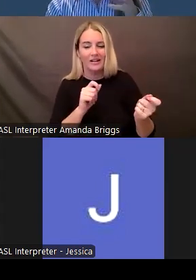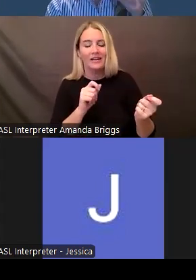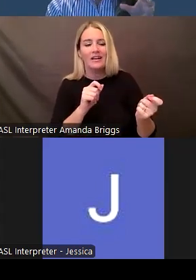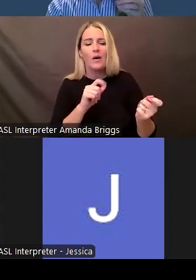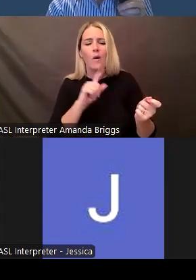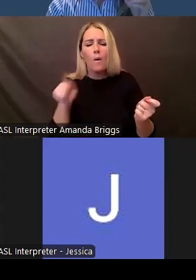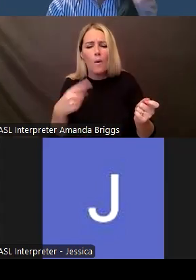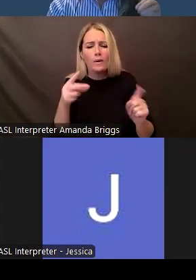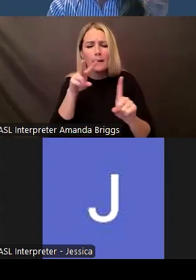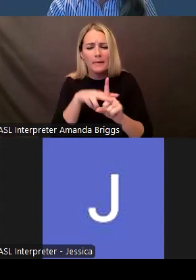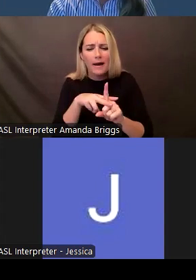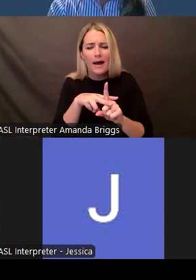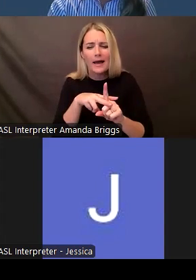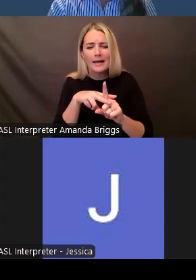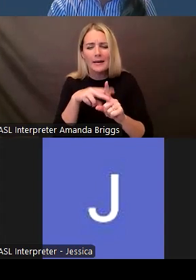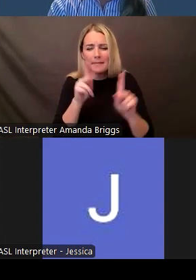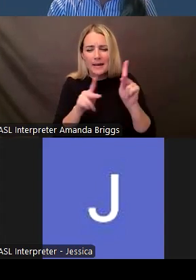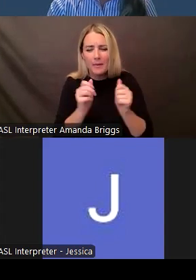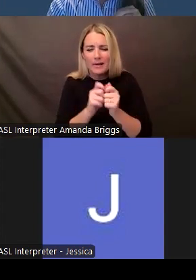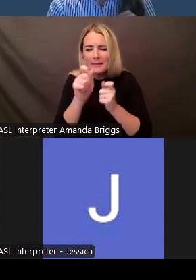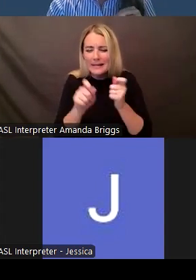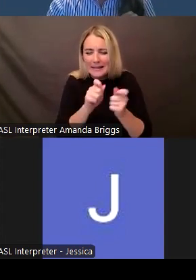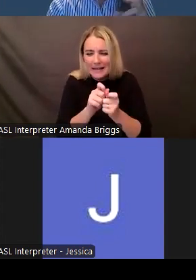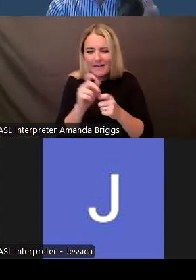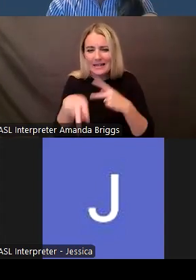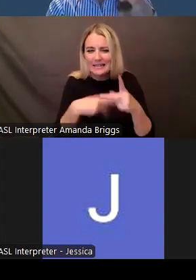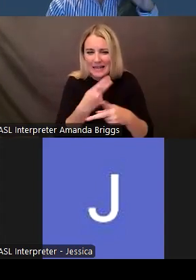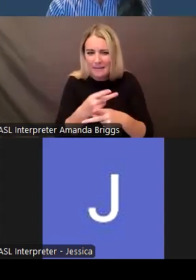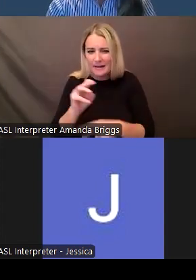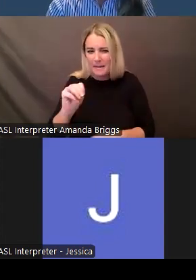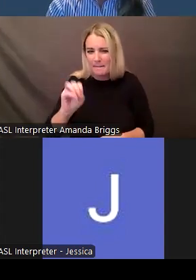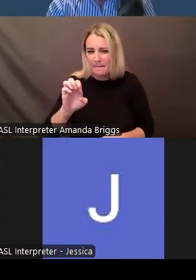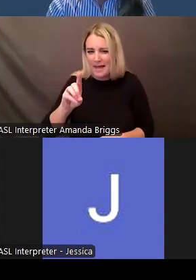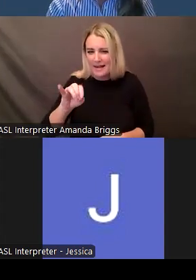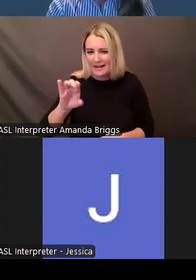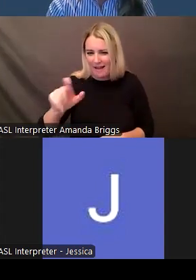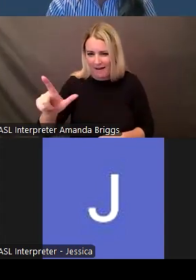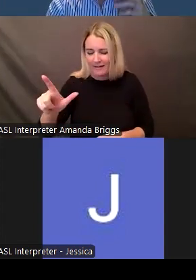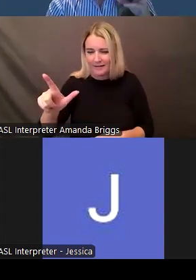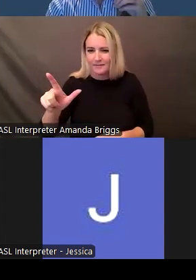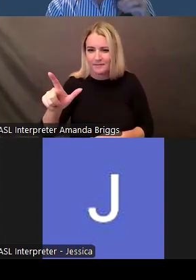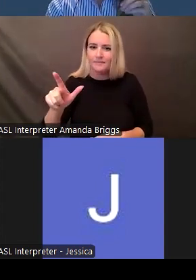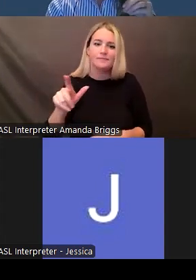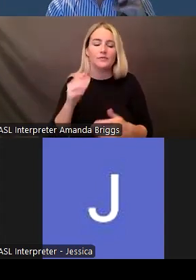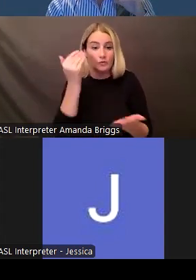to people with specific types of Medi-Cal. So we want people to kind of know what the types are and then be able